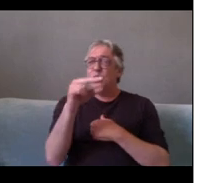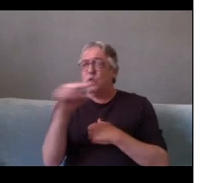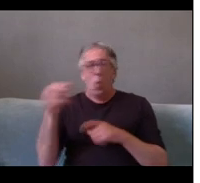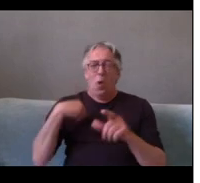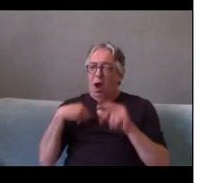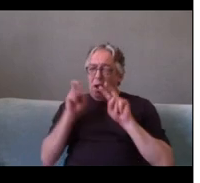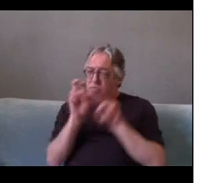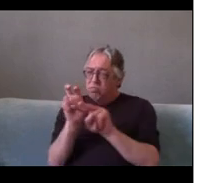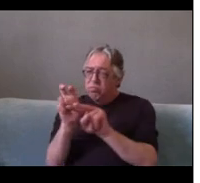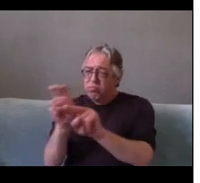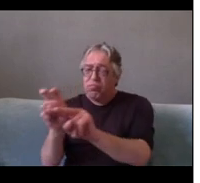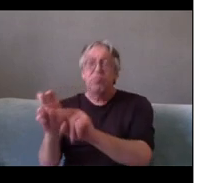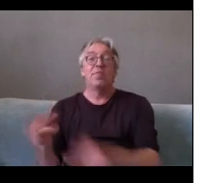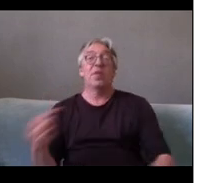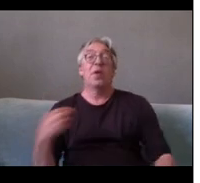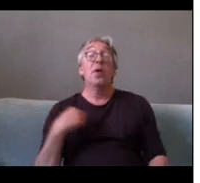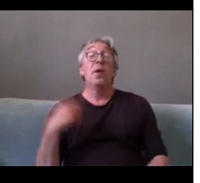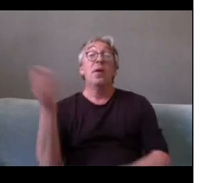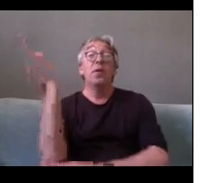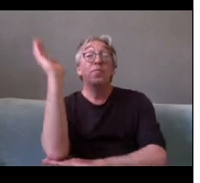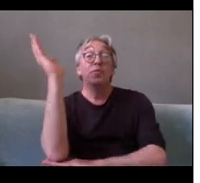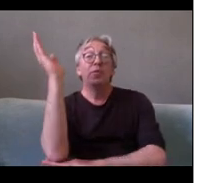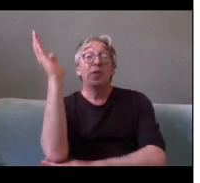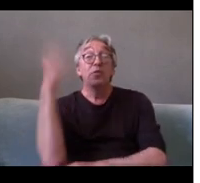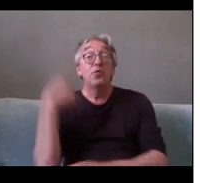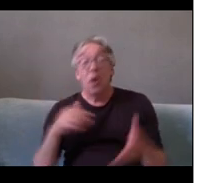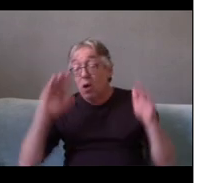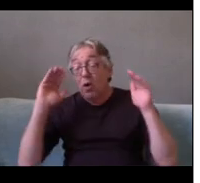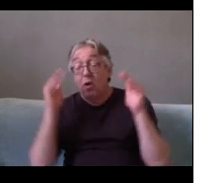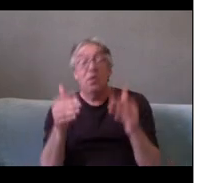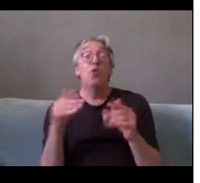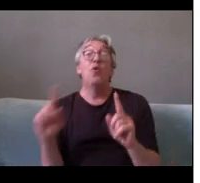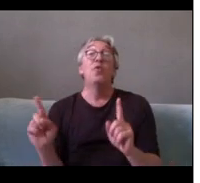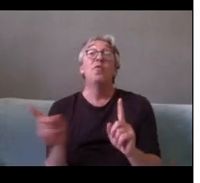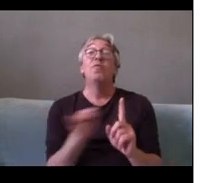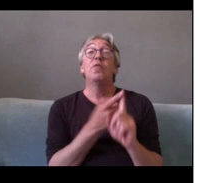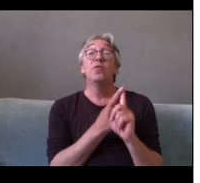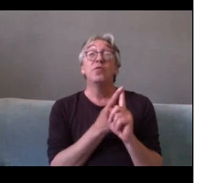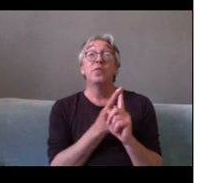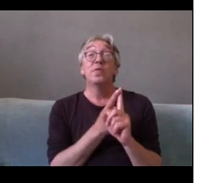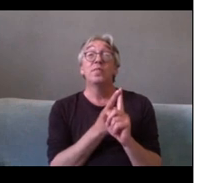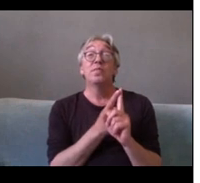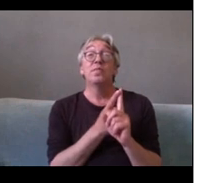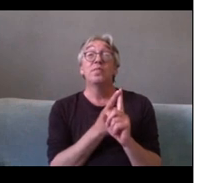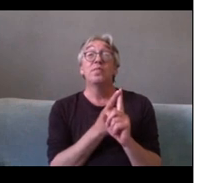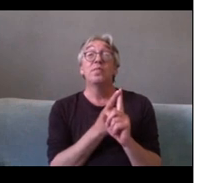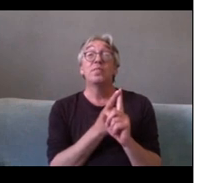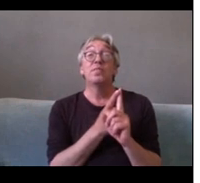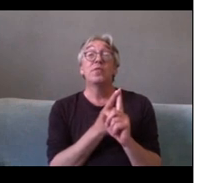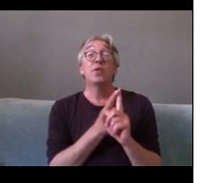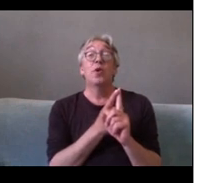So I'll talk in my presentation first about the expectations,